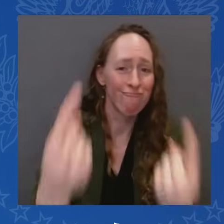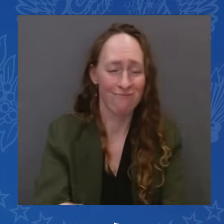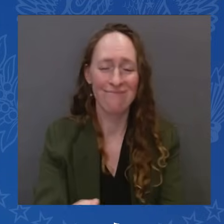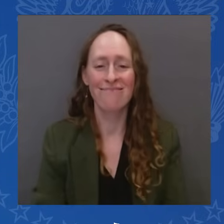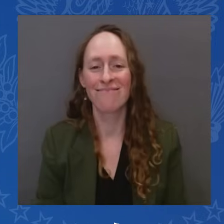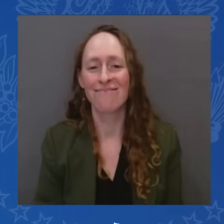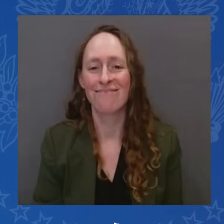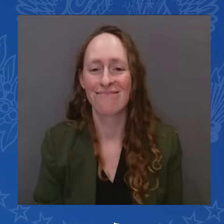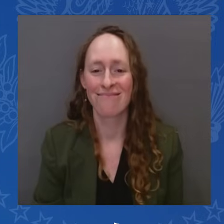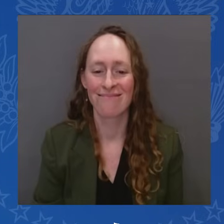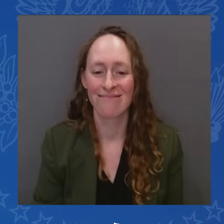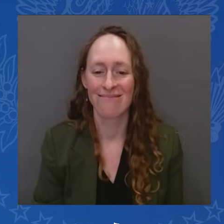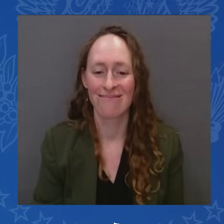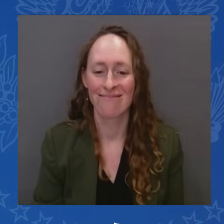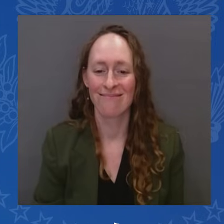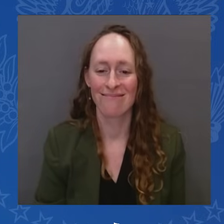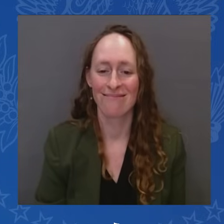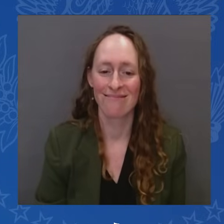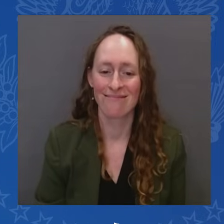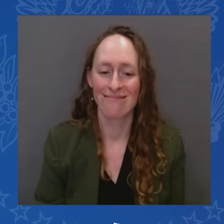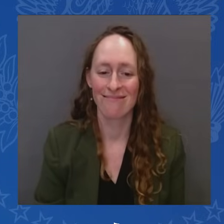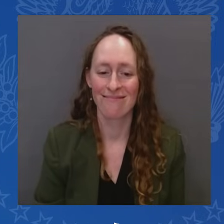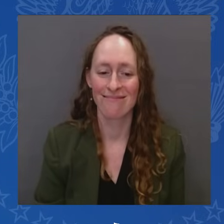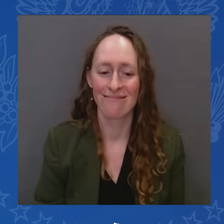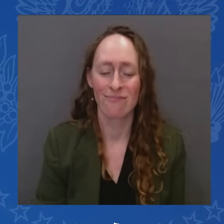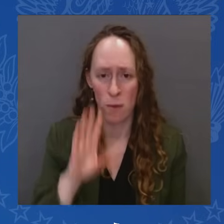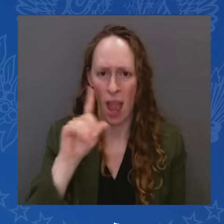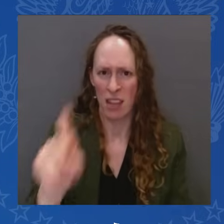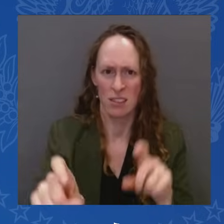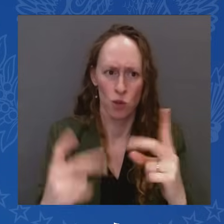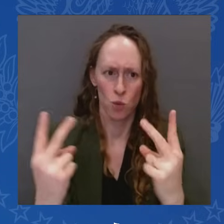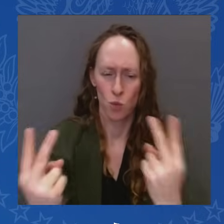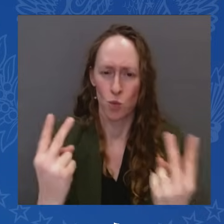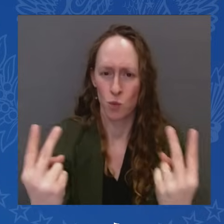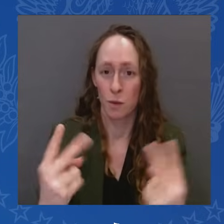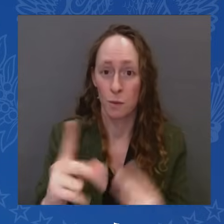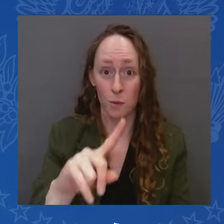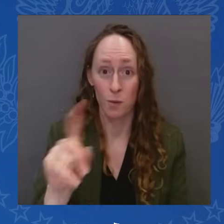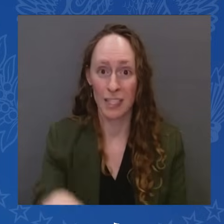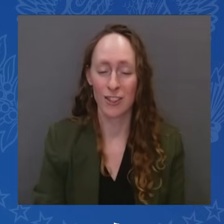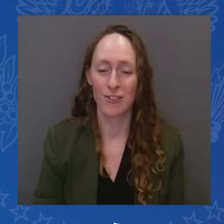I will ask the first question -- I will ask -- I will recognize the first question asker.